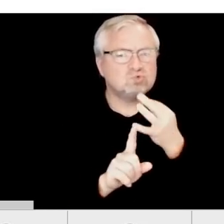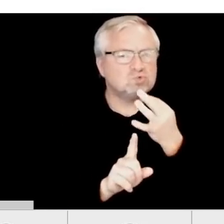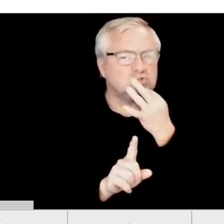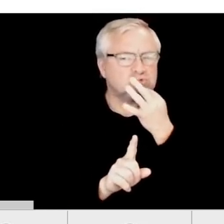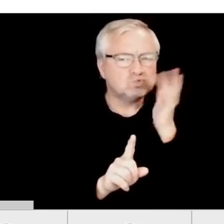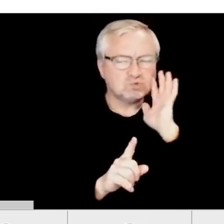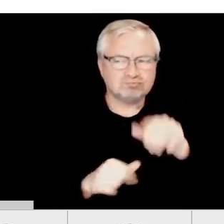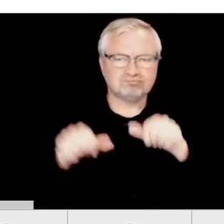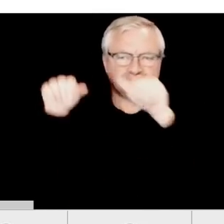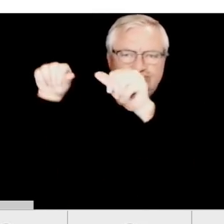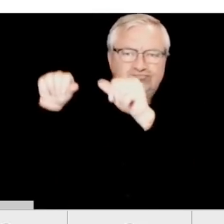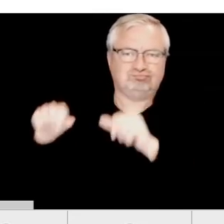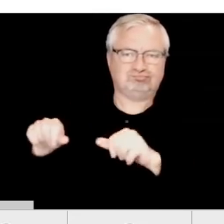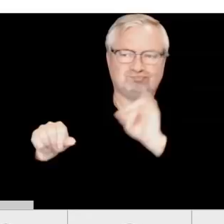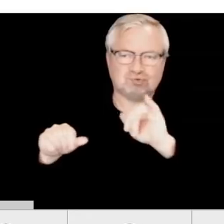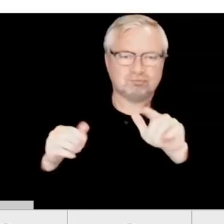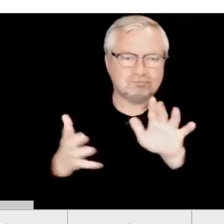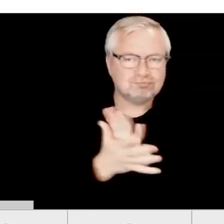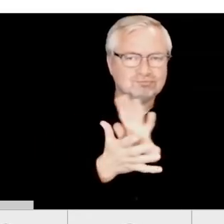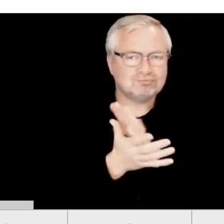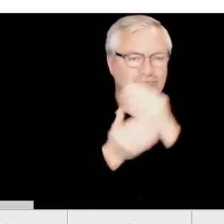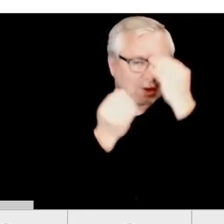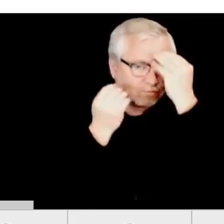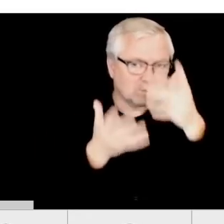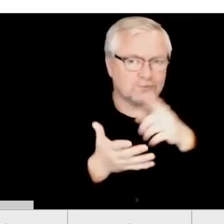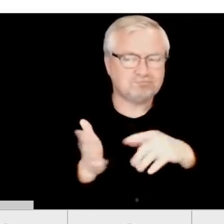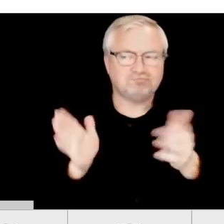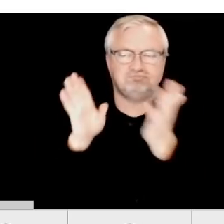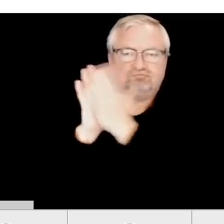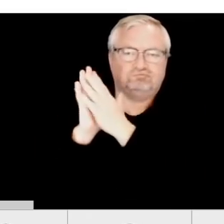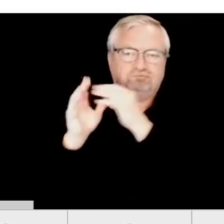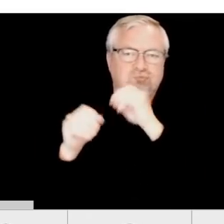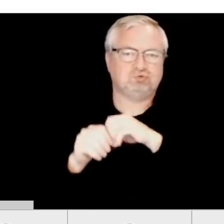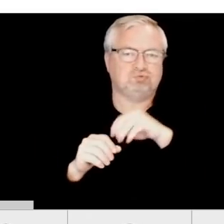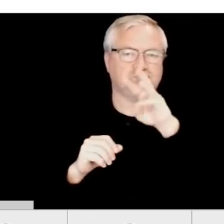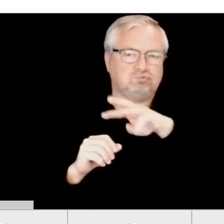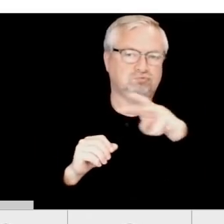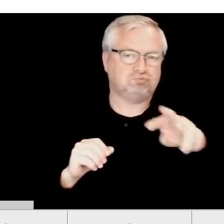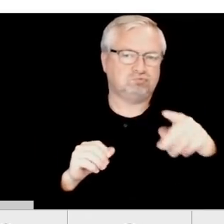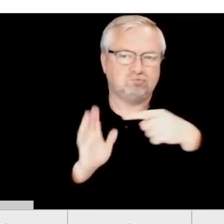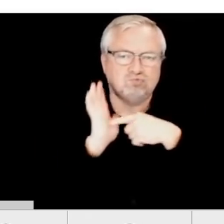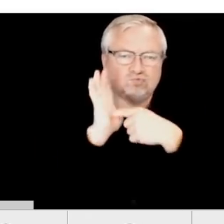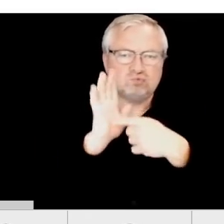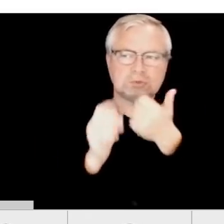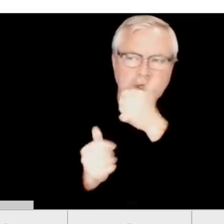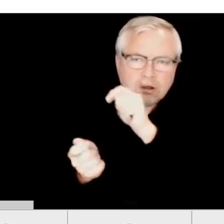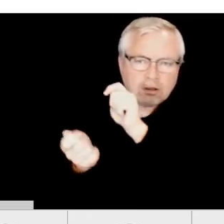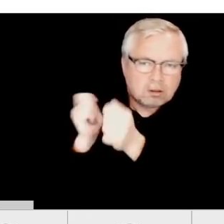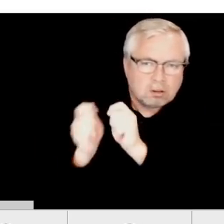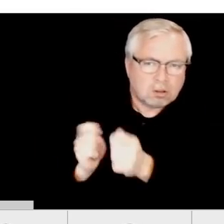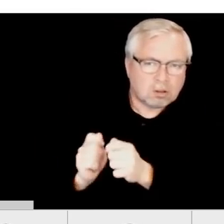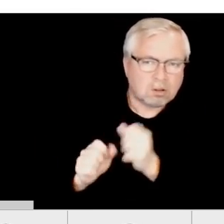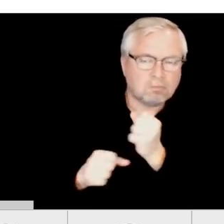model documentation for this updated Version 3 model, and that includes your